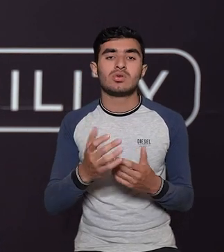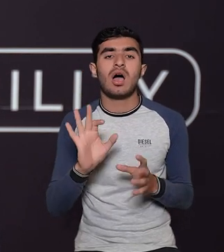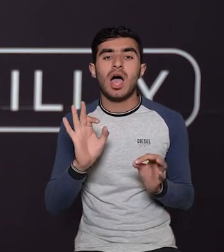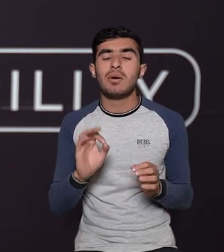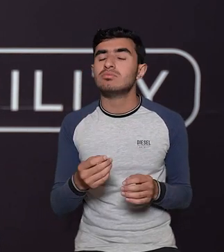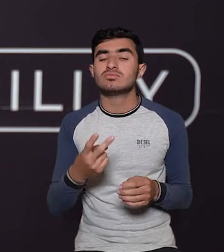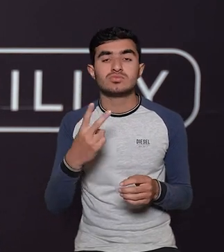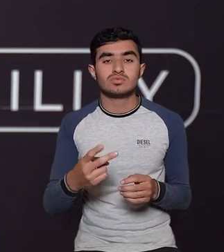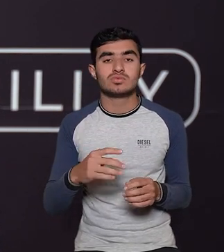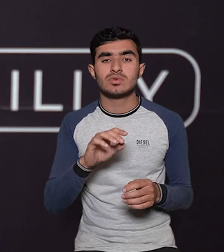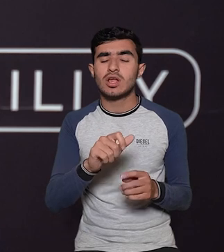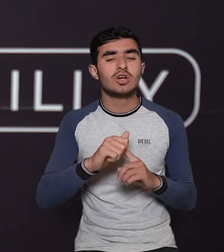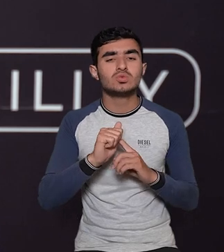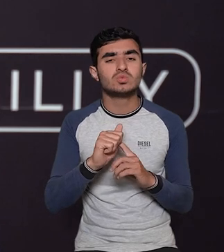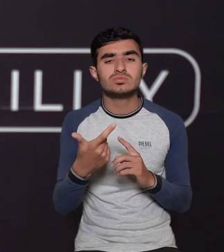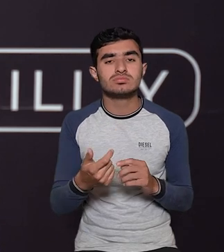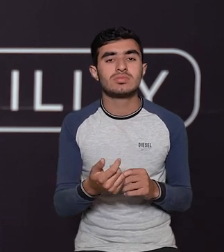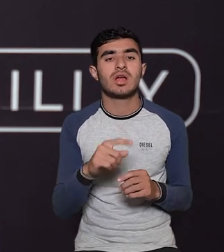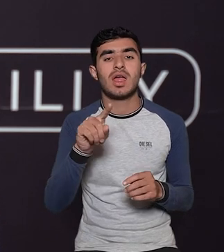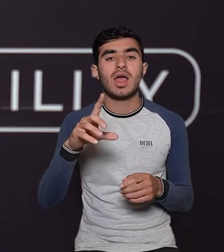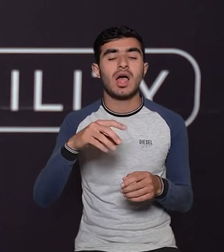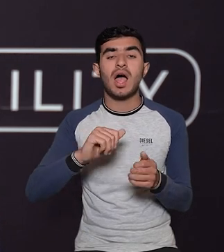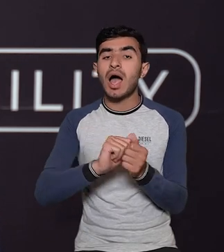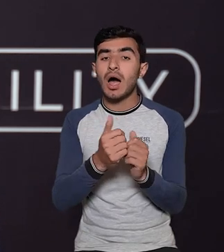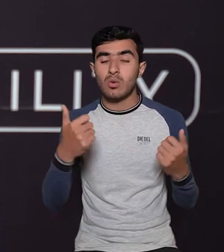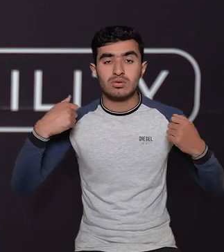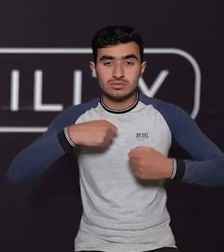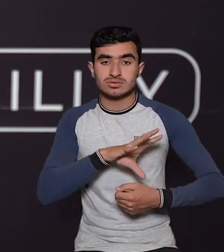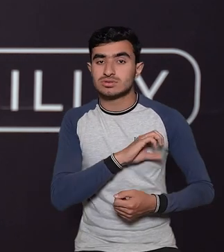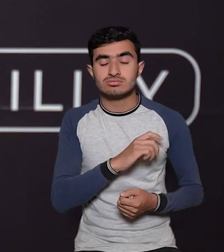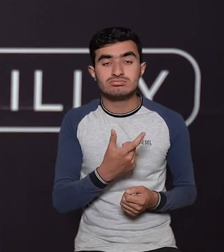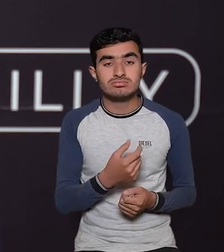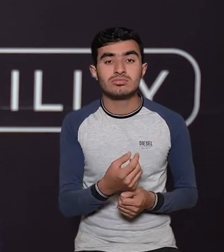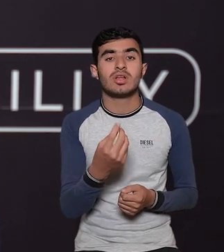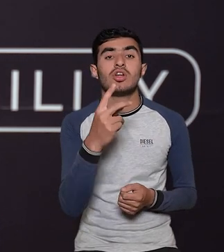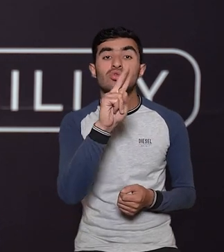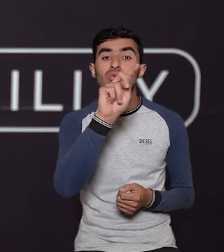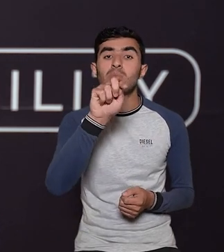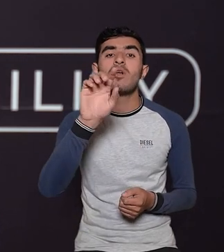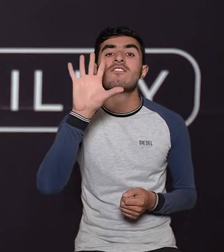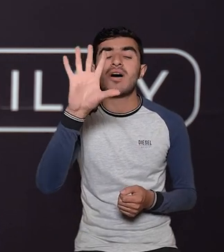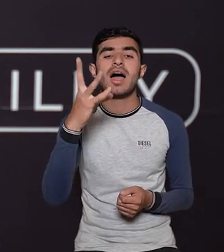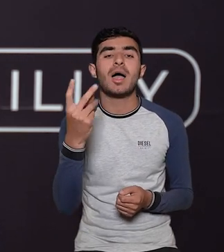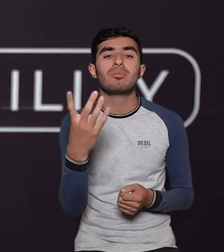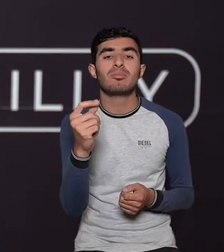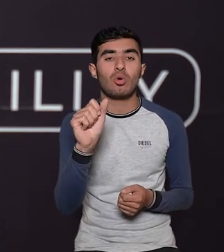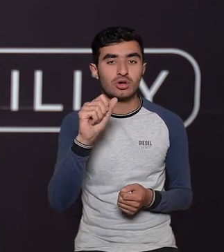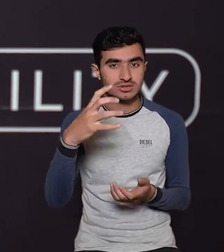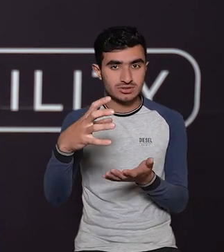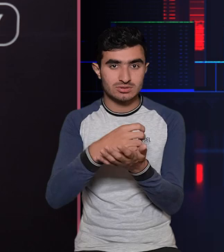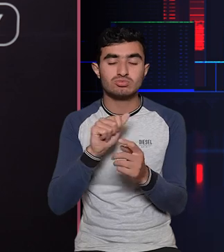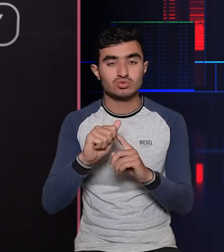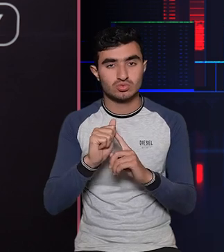begins, that are you eligible to gain it.